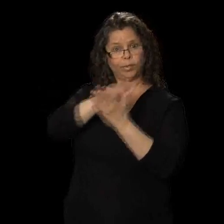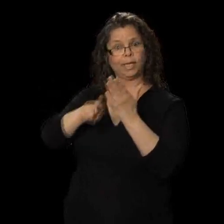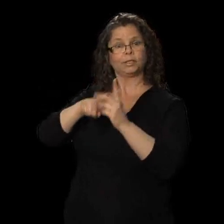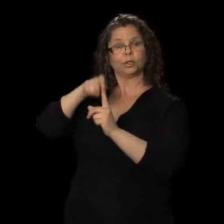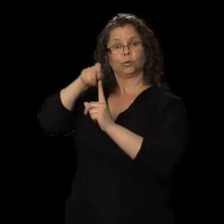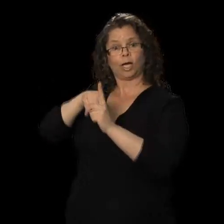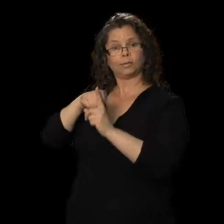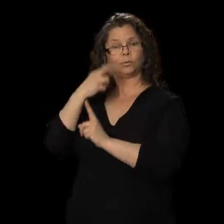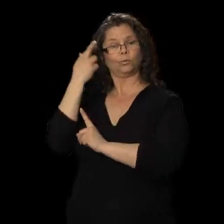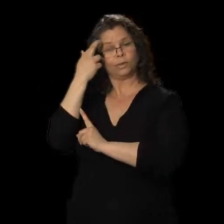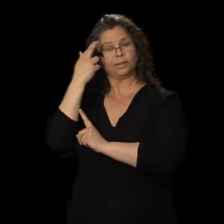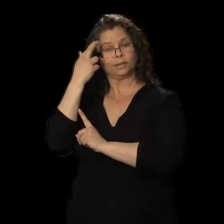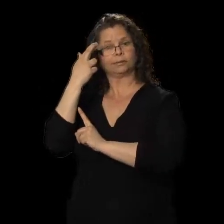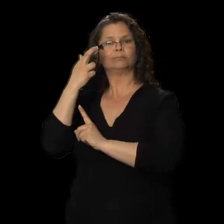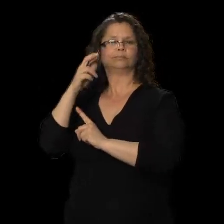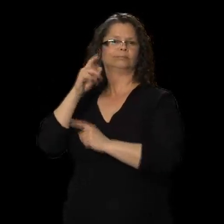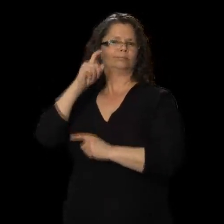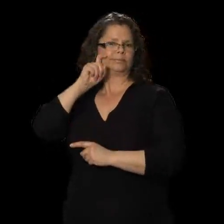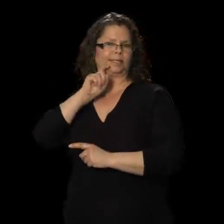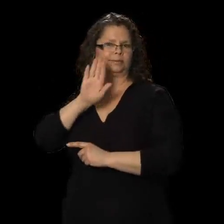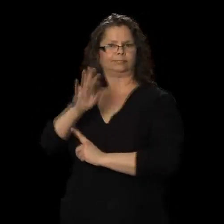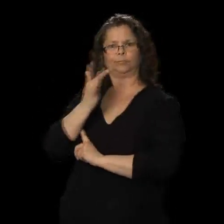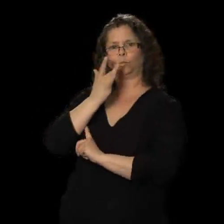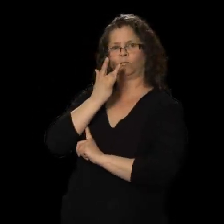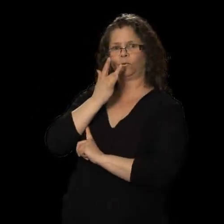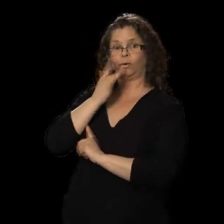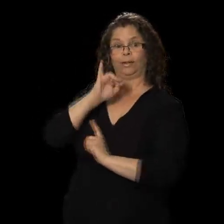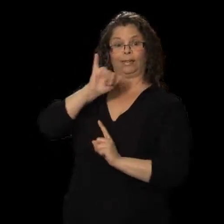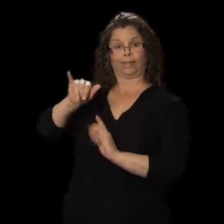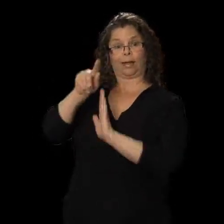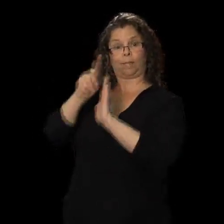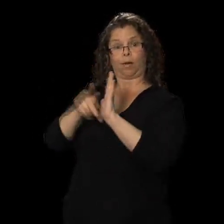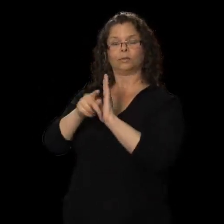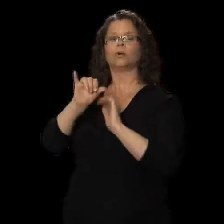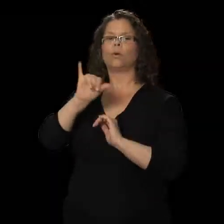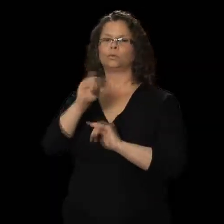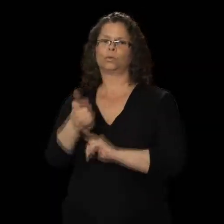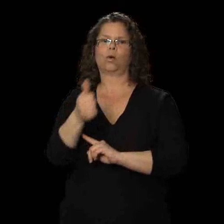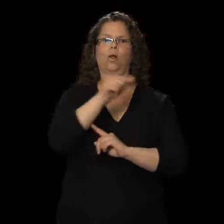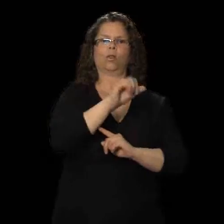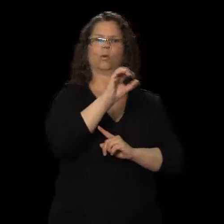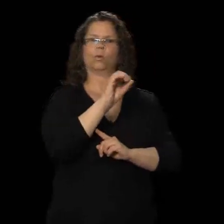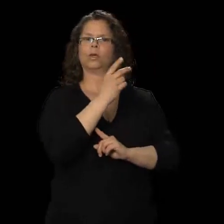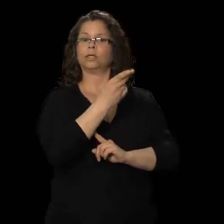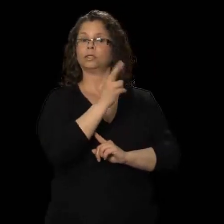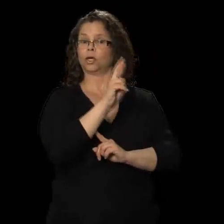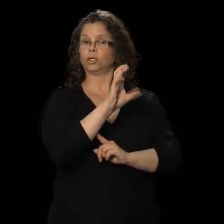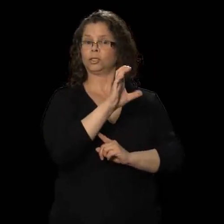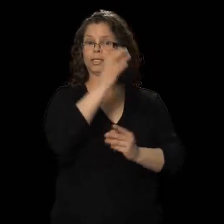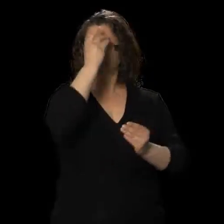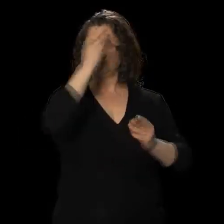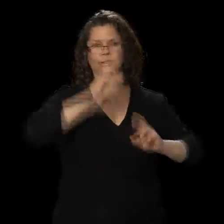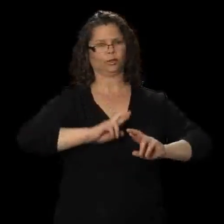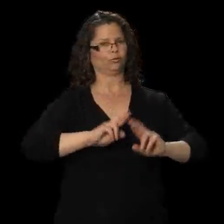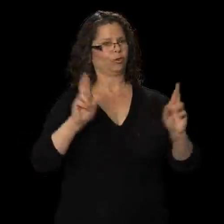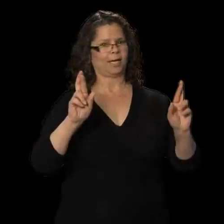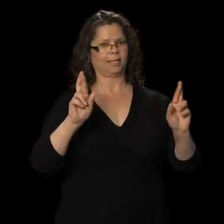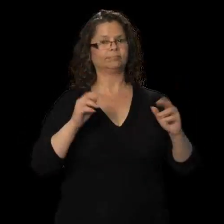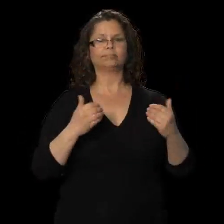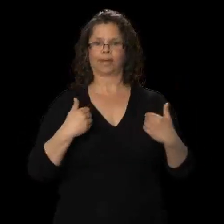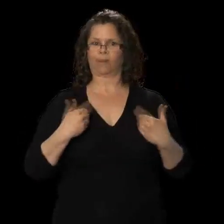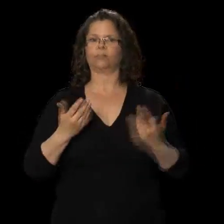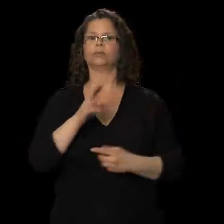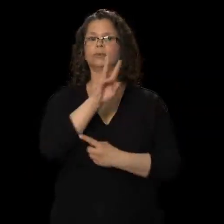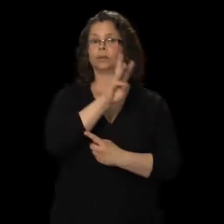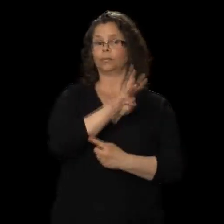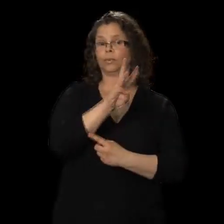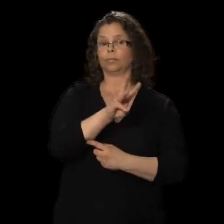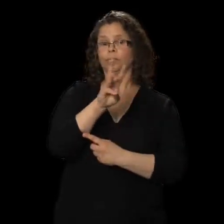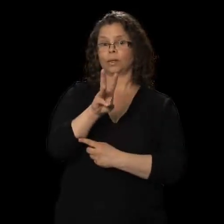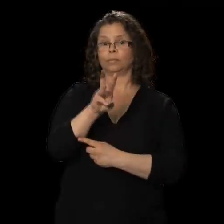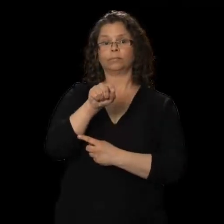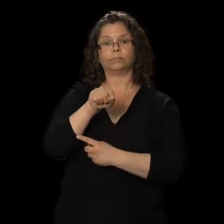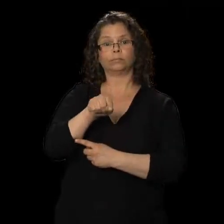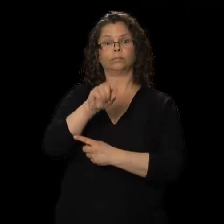www.ohrc.on.ca.